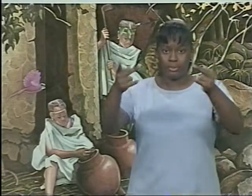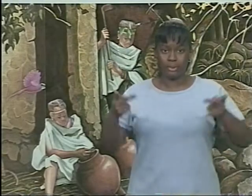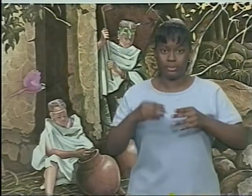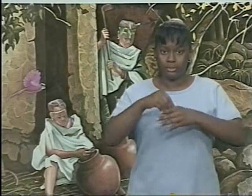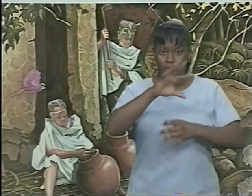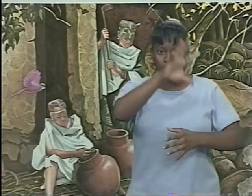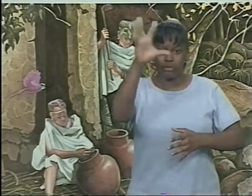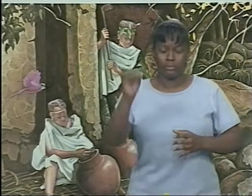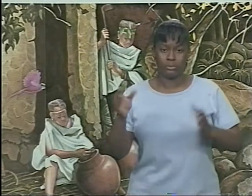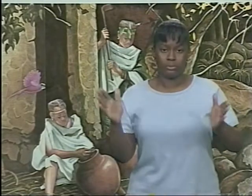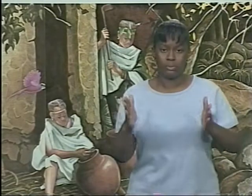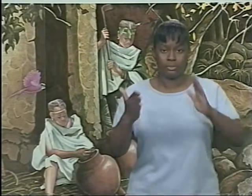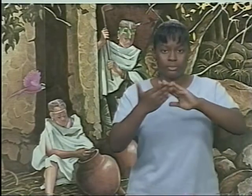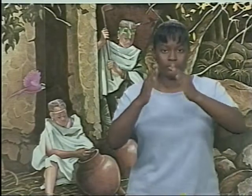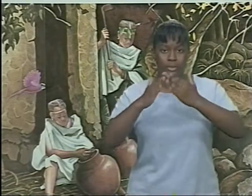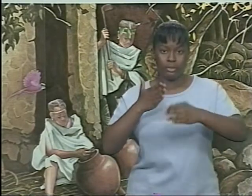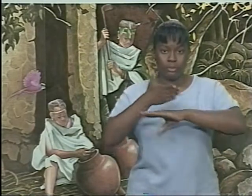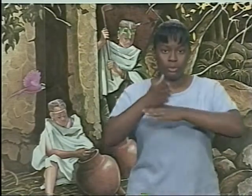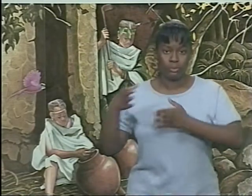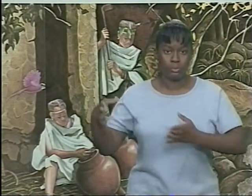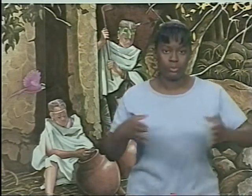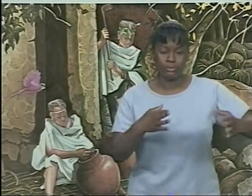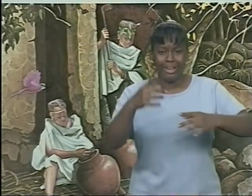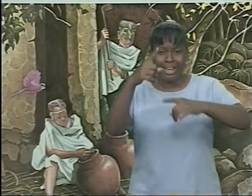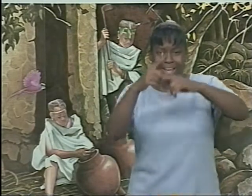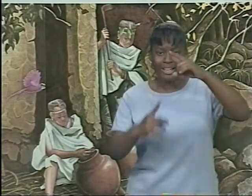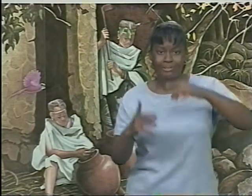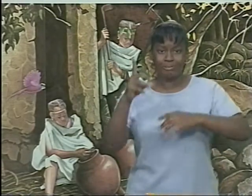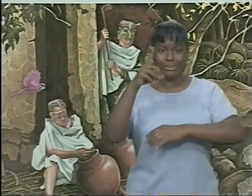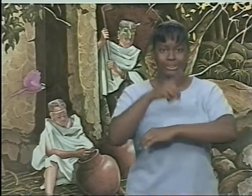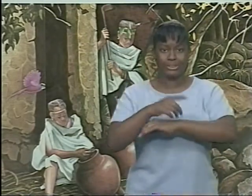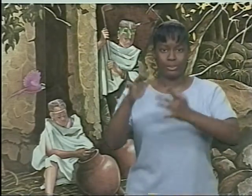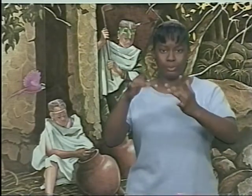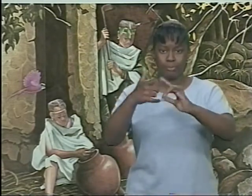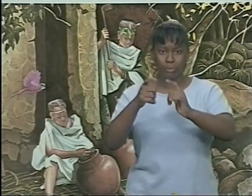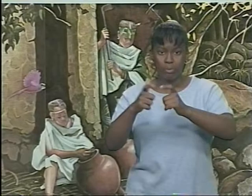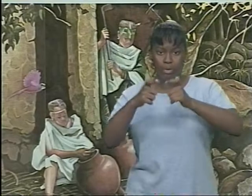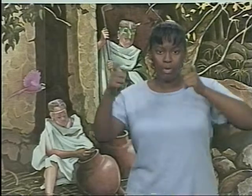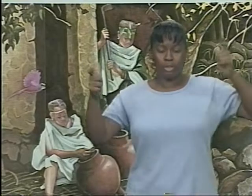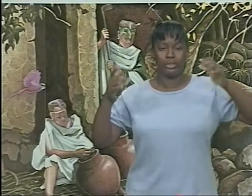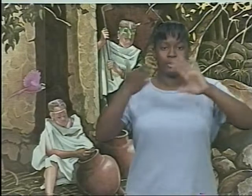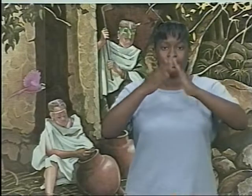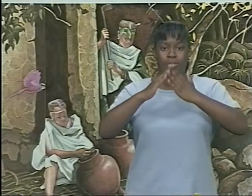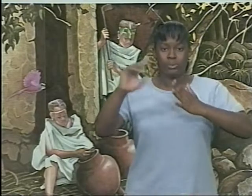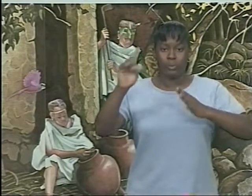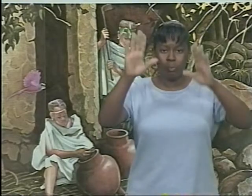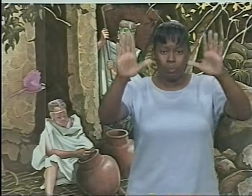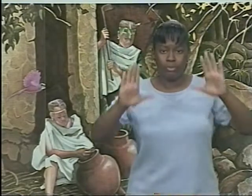A LONG TIME AGO, in a certain place in Africa, a small village lay across a river and half a